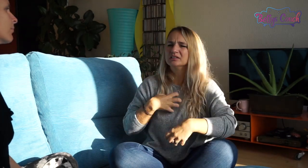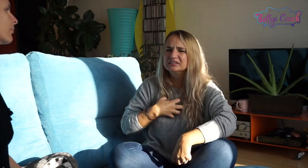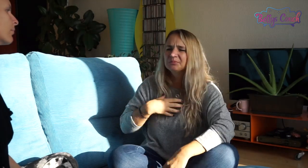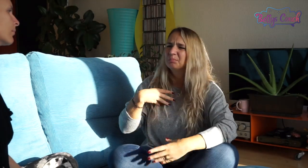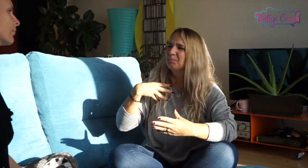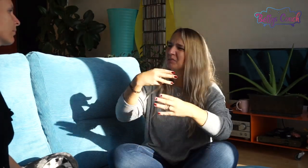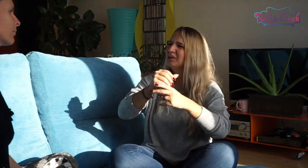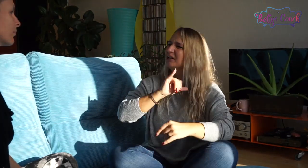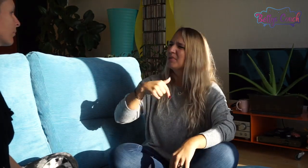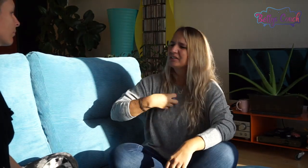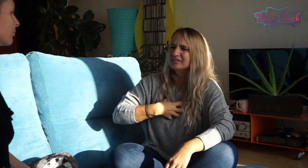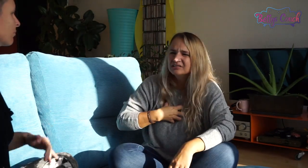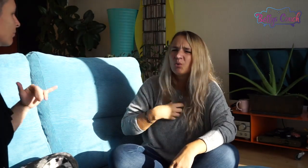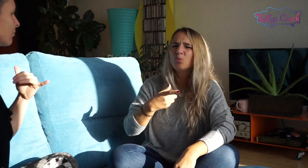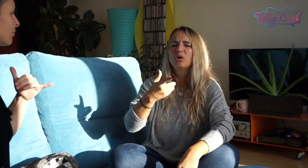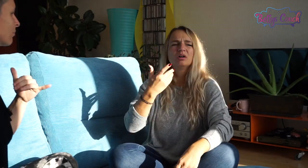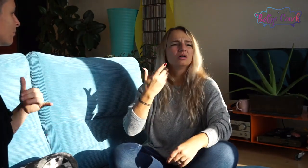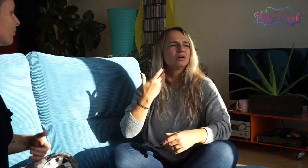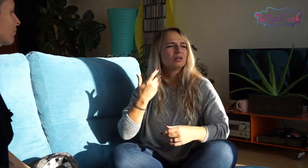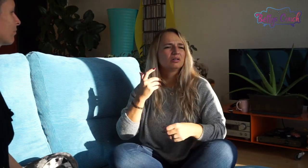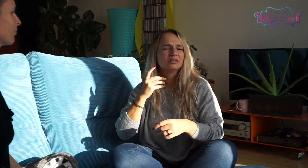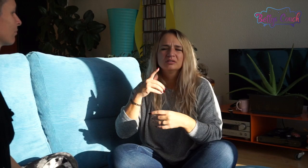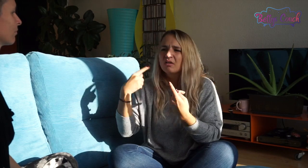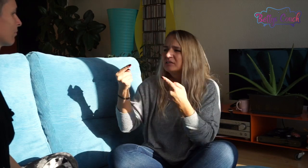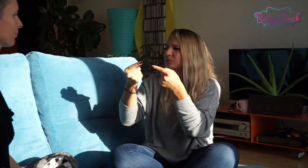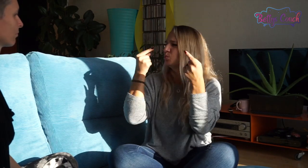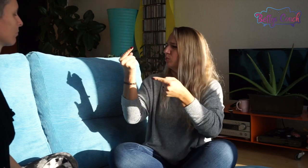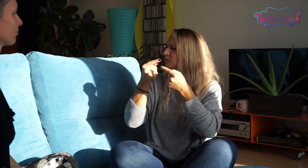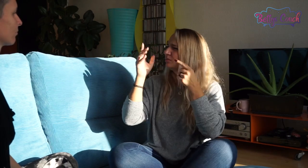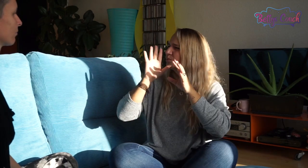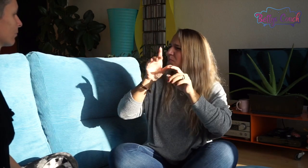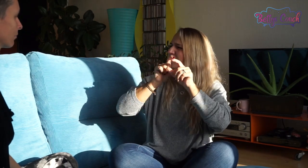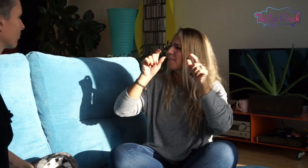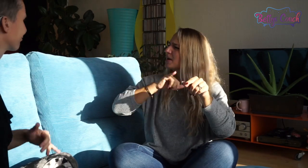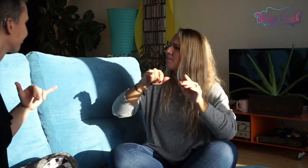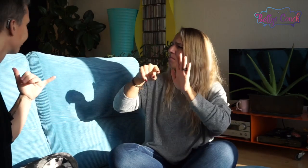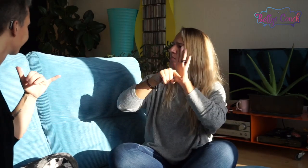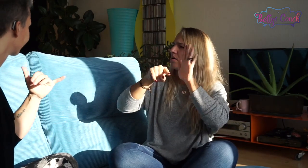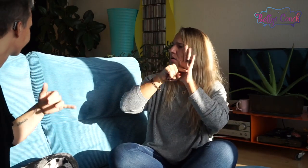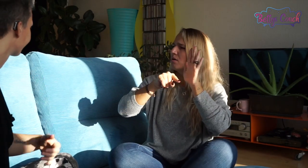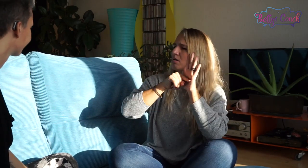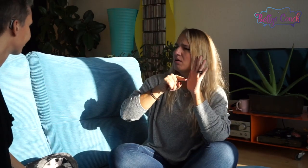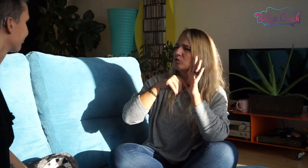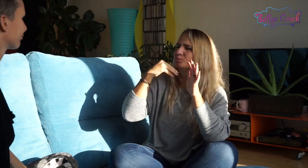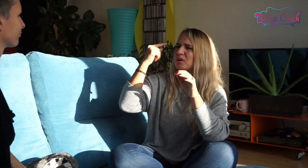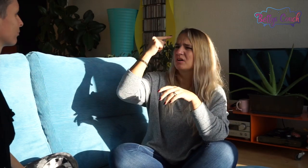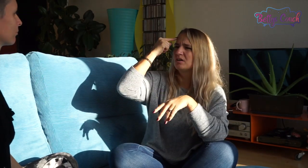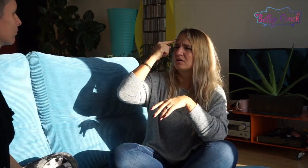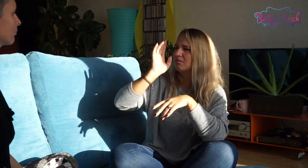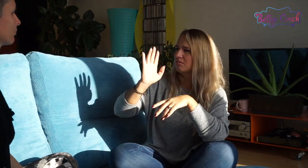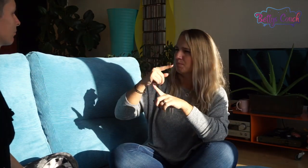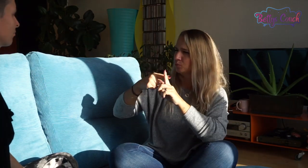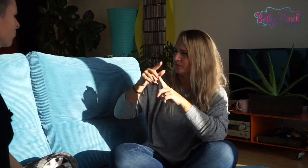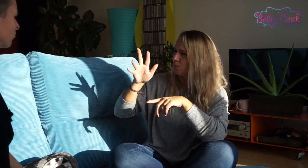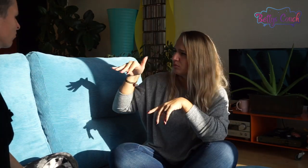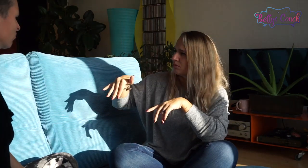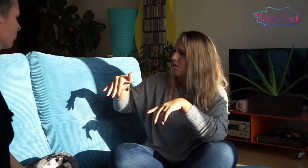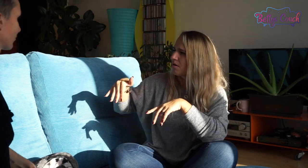among people or on social media. Even though there was negative discussion about topics, I later realized that there is also a positive side.